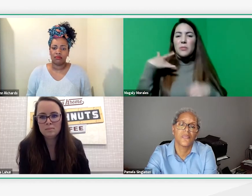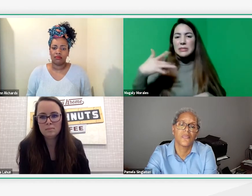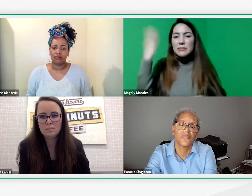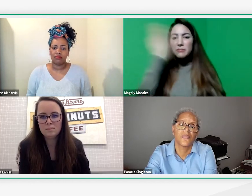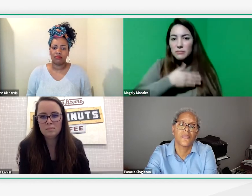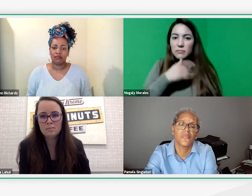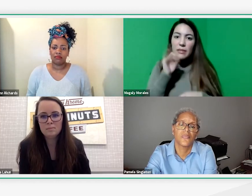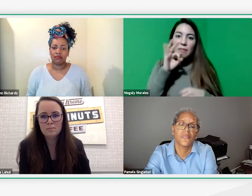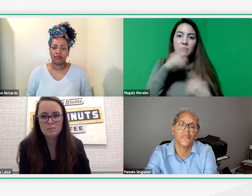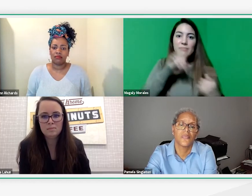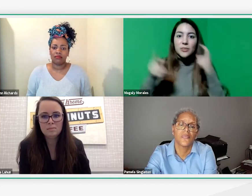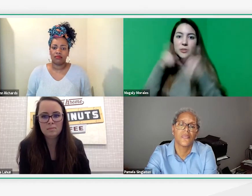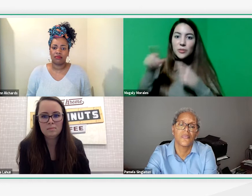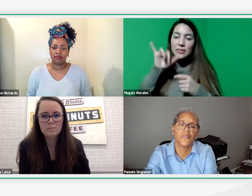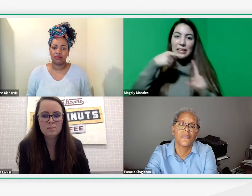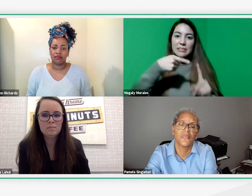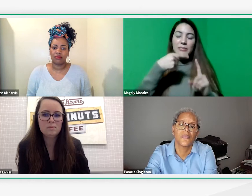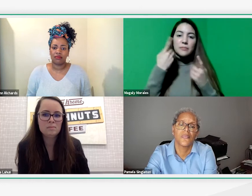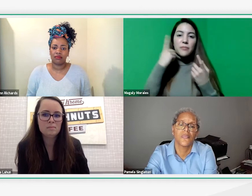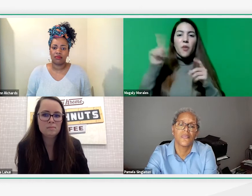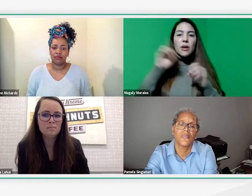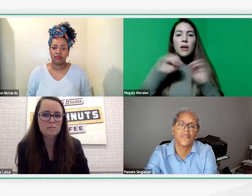Different standard deductions that we tend to miss.